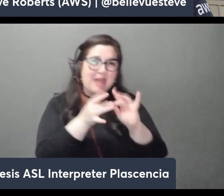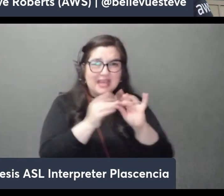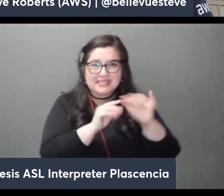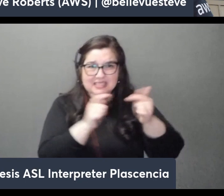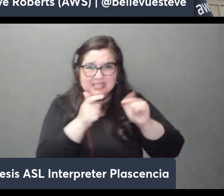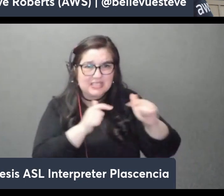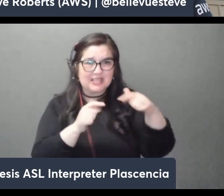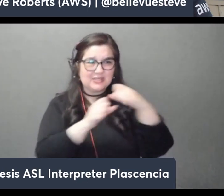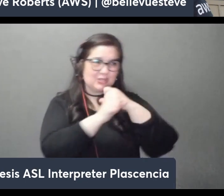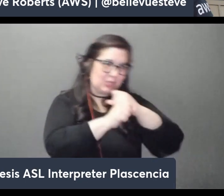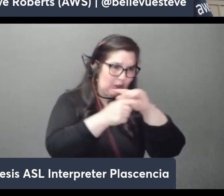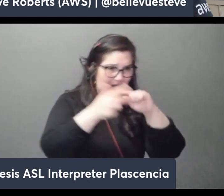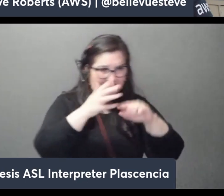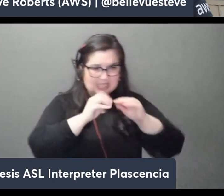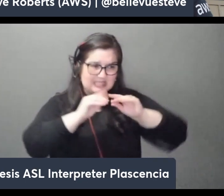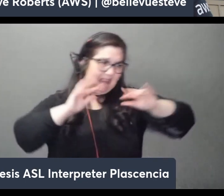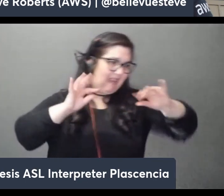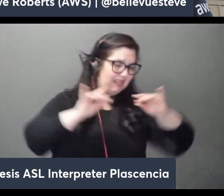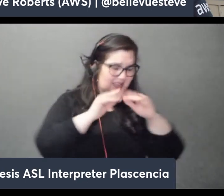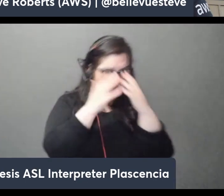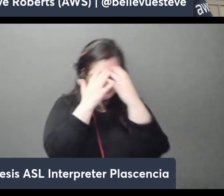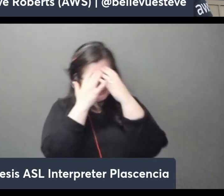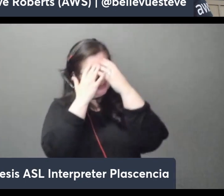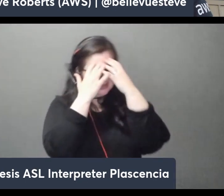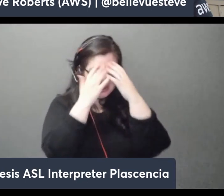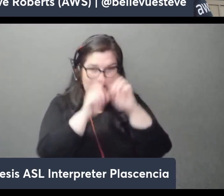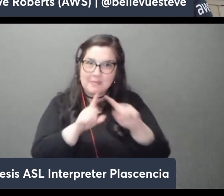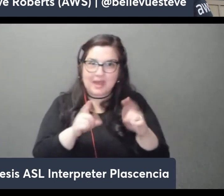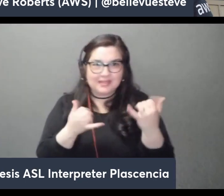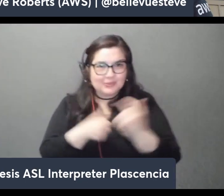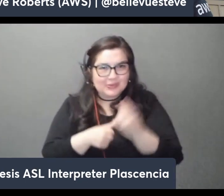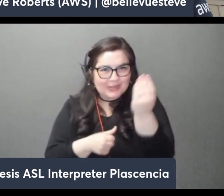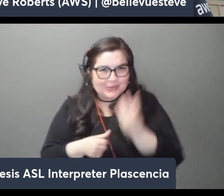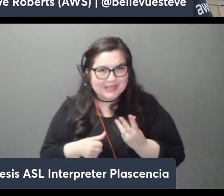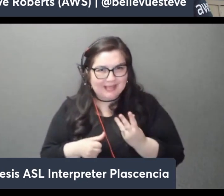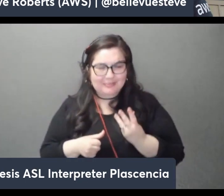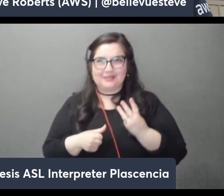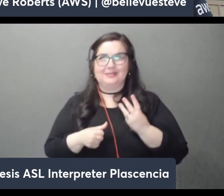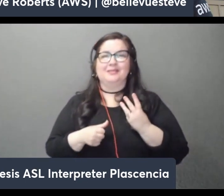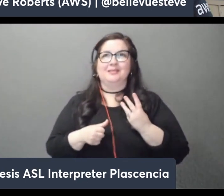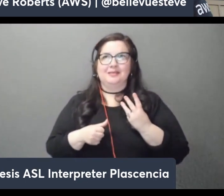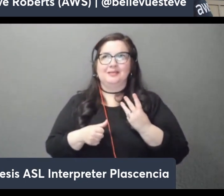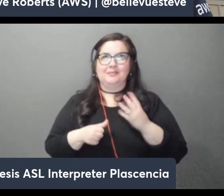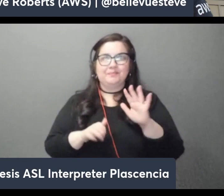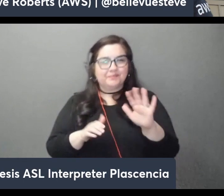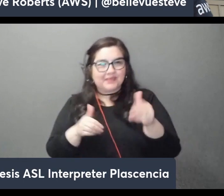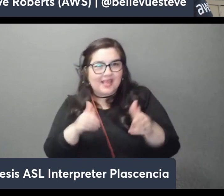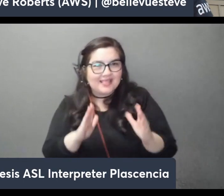and scaling and so forth," and what you're telling us today is, like, let's let AWS take care of that part